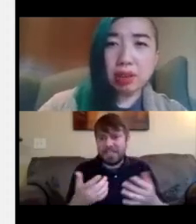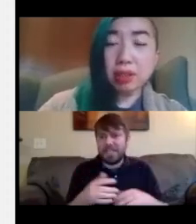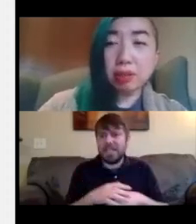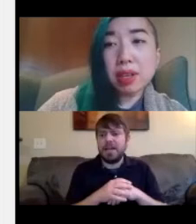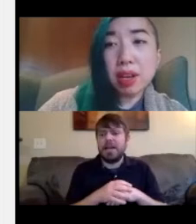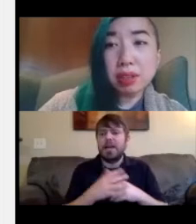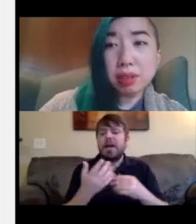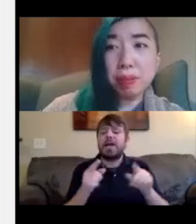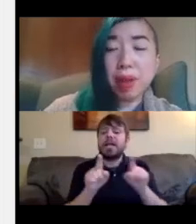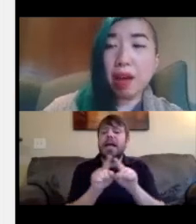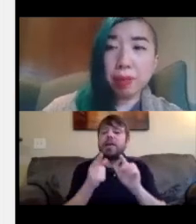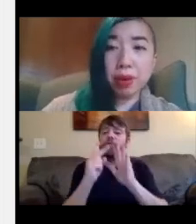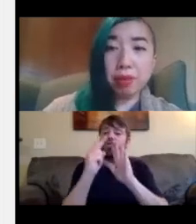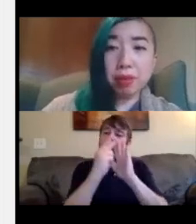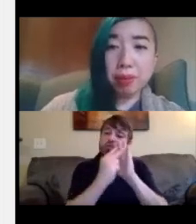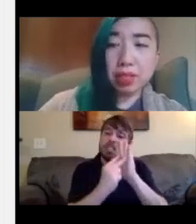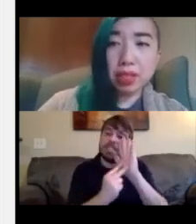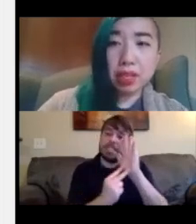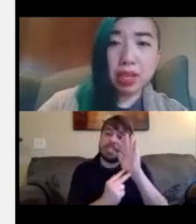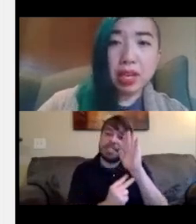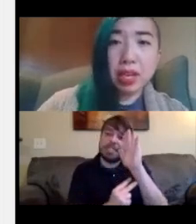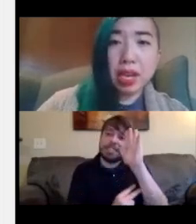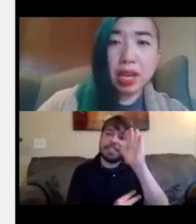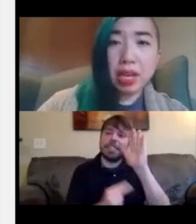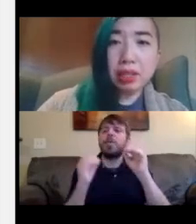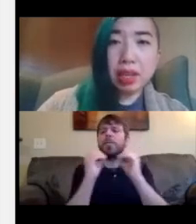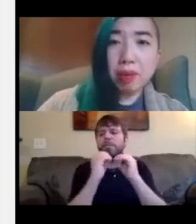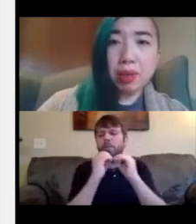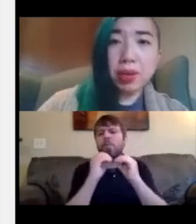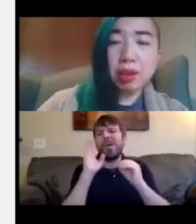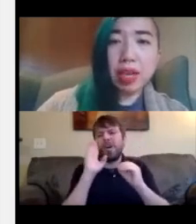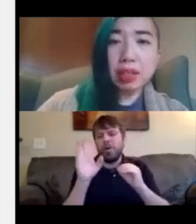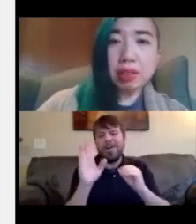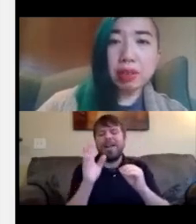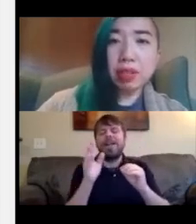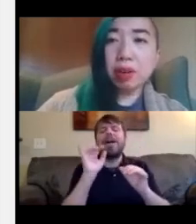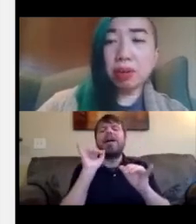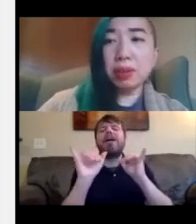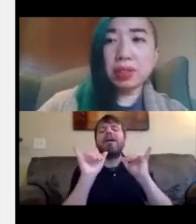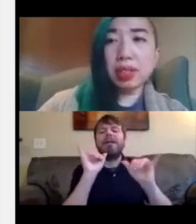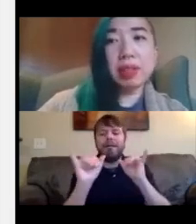you read on, you will have more information. And I wanted to point out that the holes gives us as